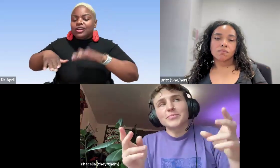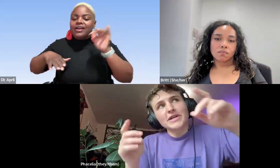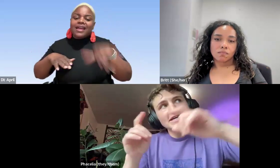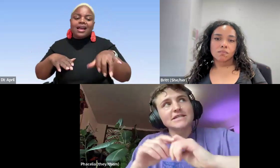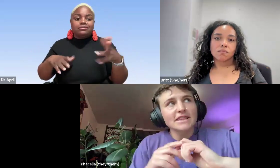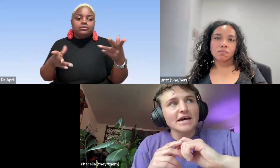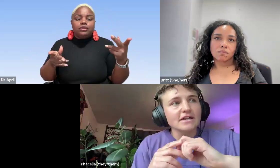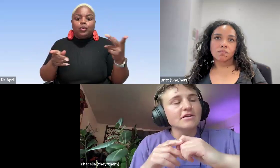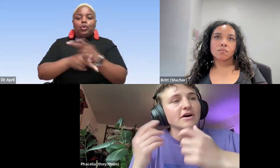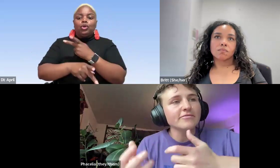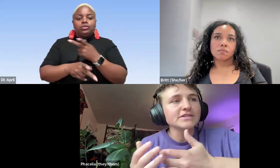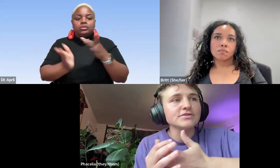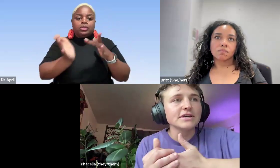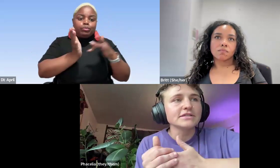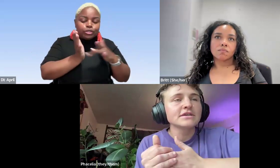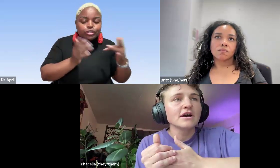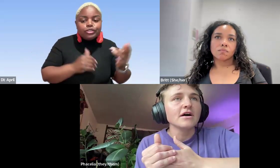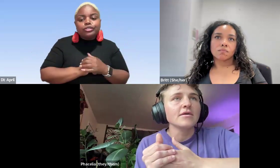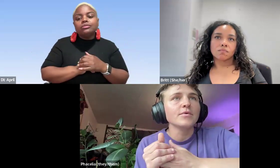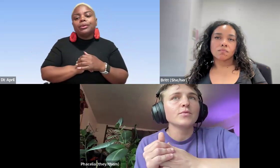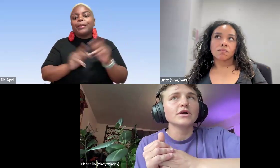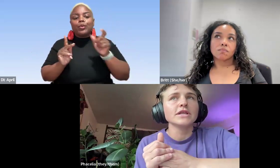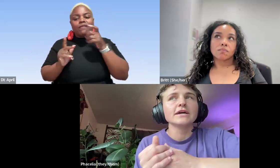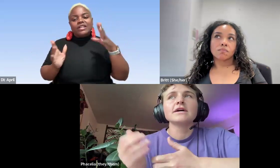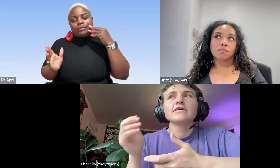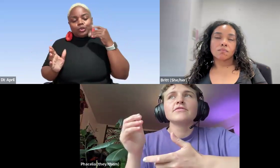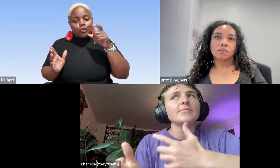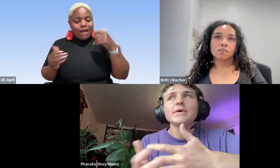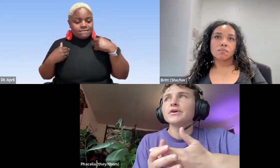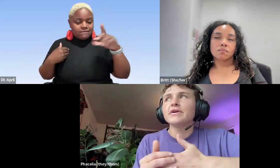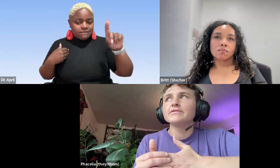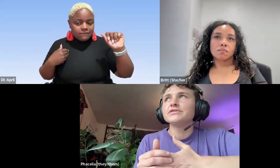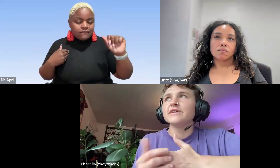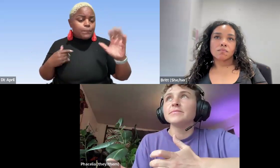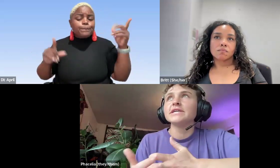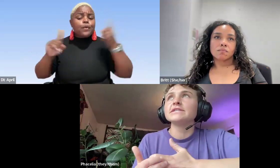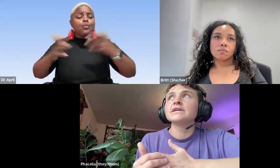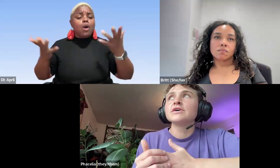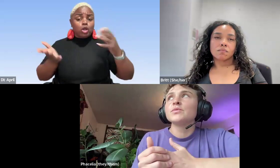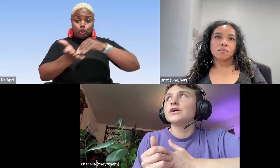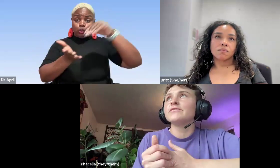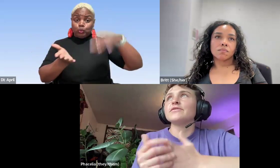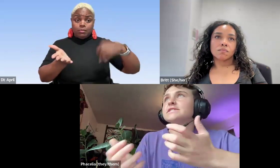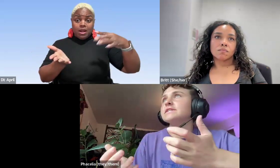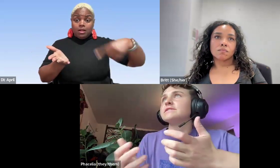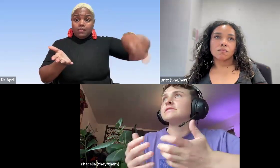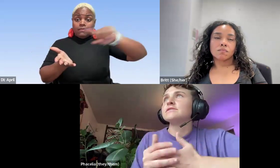But the point is that a lot of my students, um, were, like, from immigrant refugee families, were, for instance,